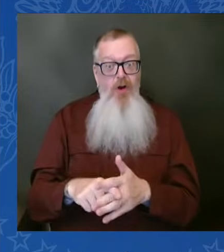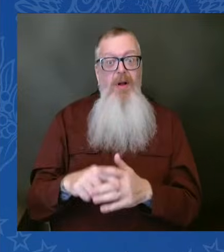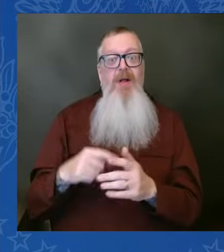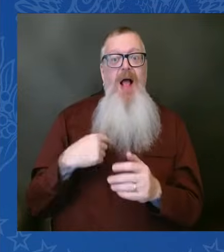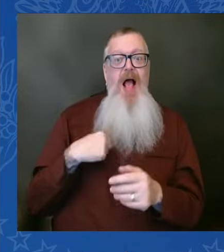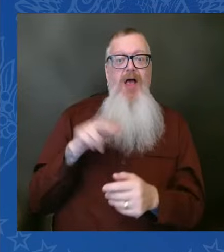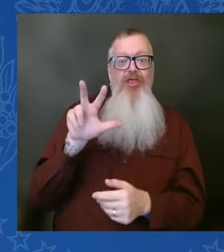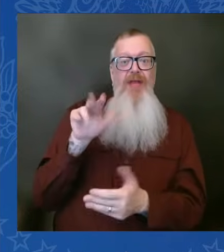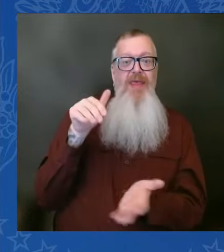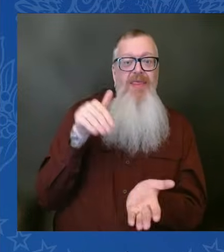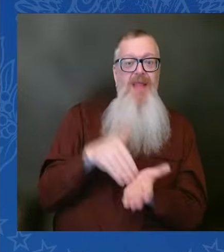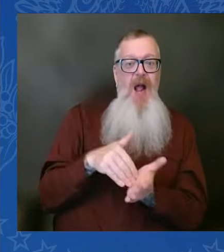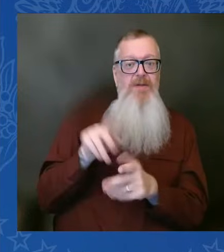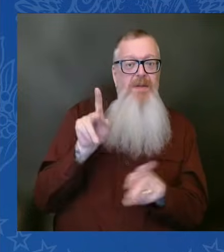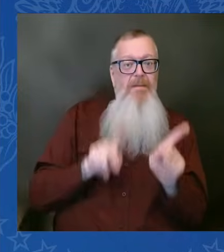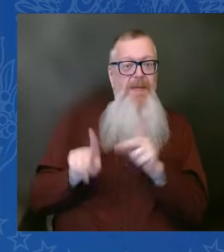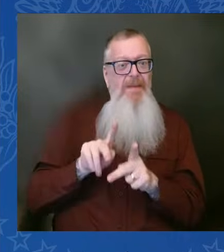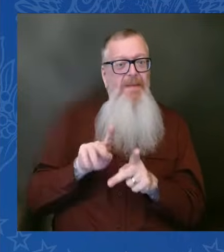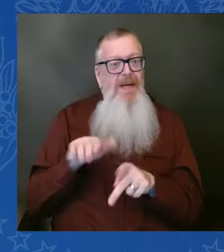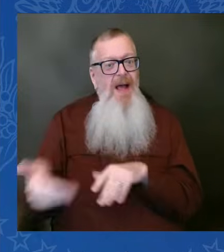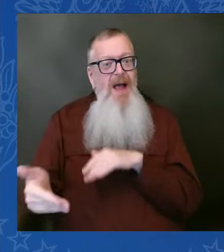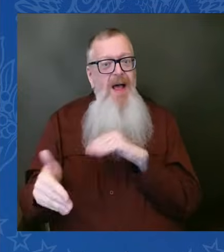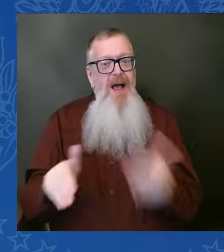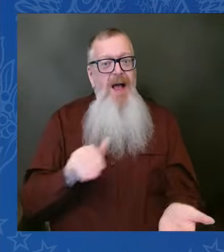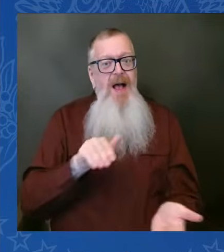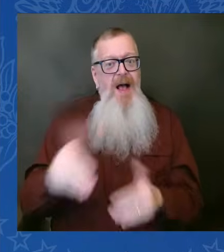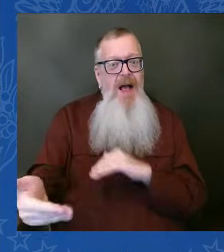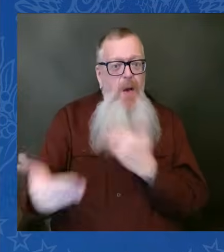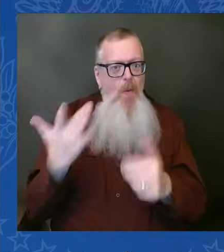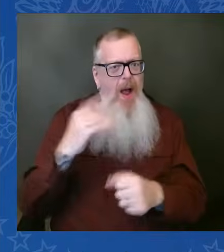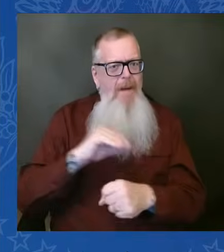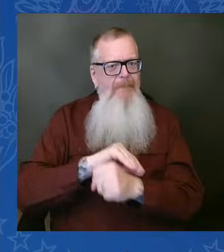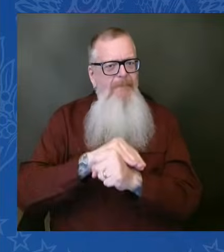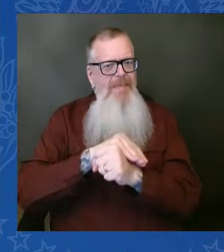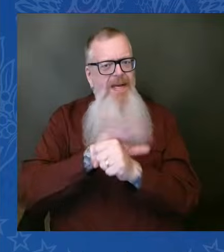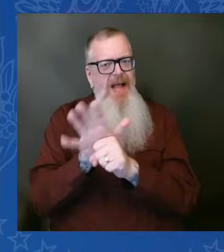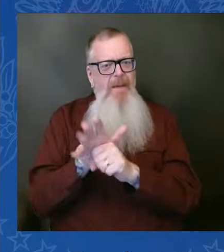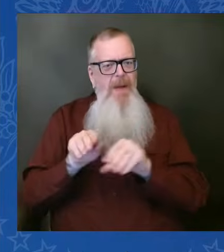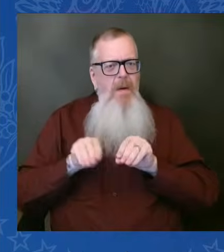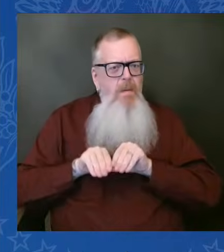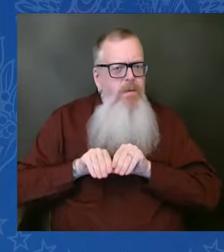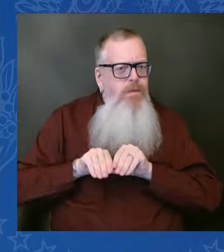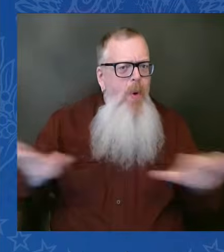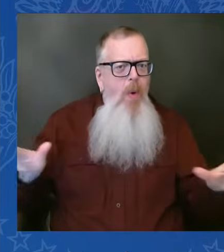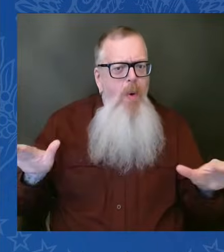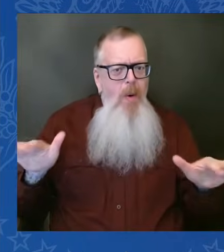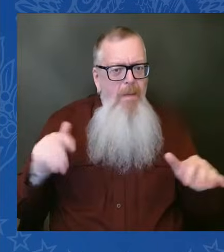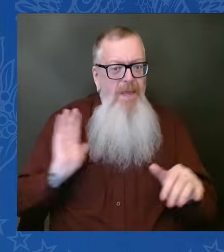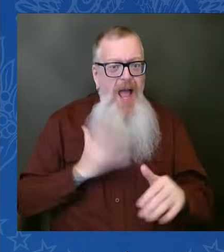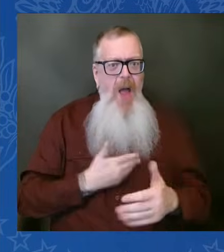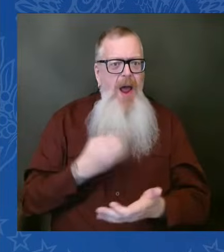had profound effect on our economy -- not only ours but around the world. Millions of Americans lost their jobs,